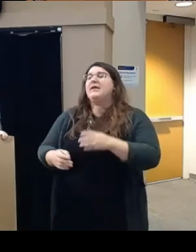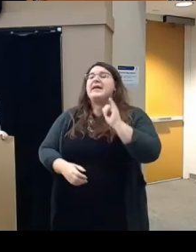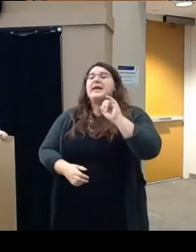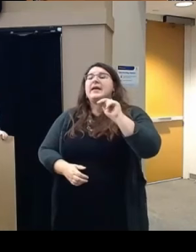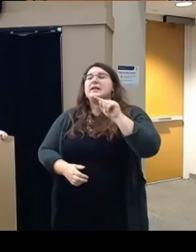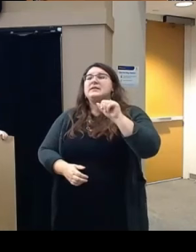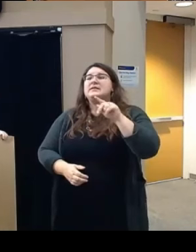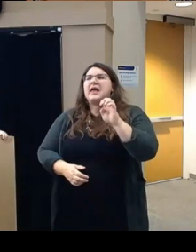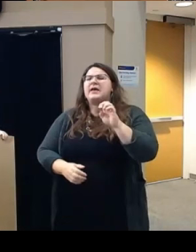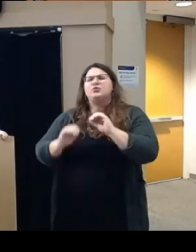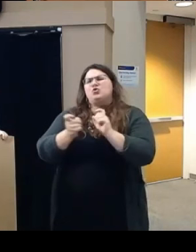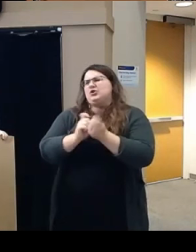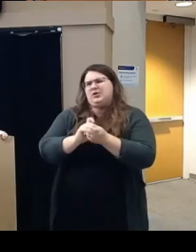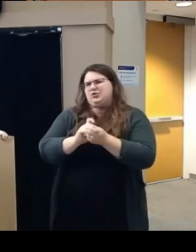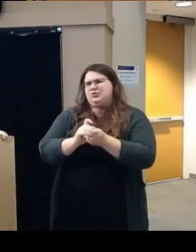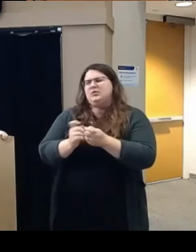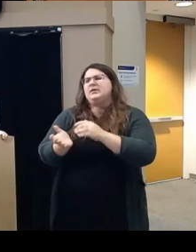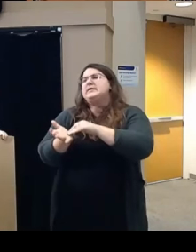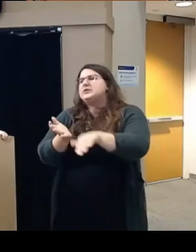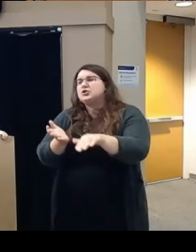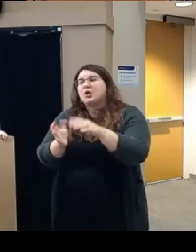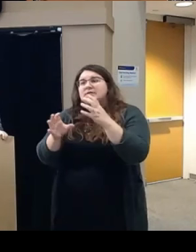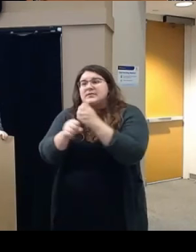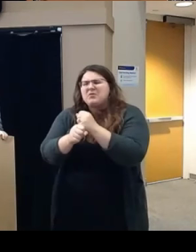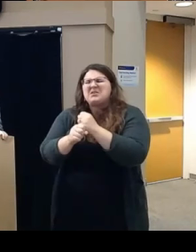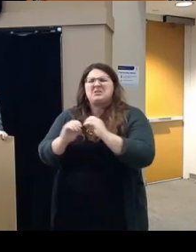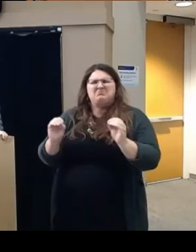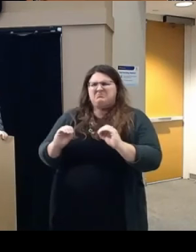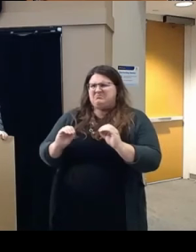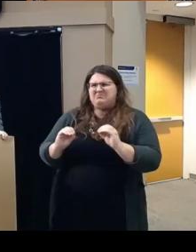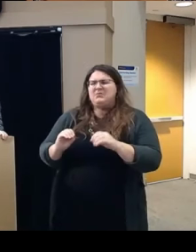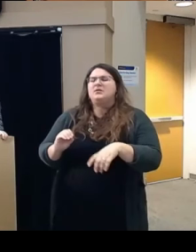notes discharge summaries your in basket how you do phone notes all of those other things